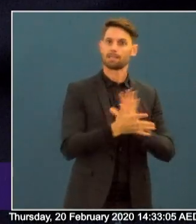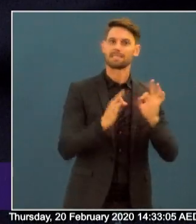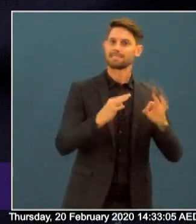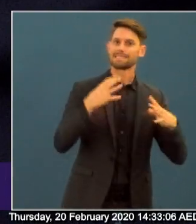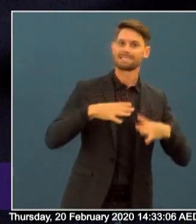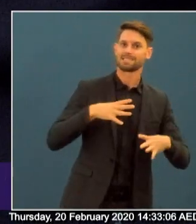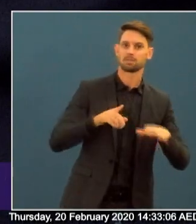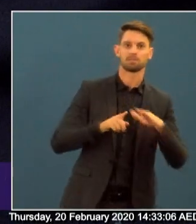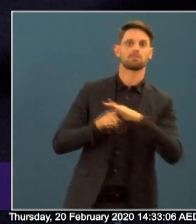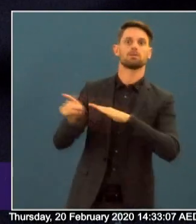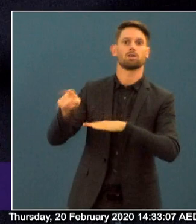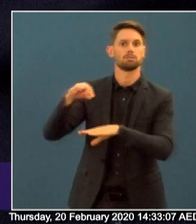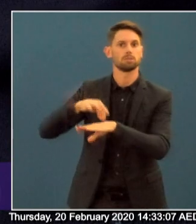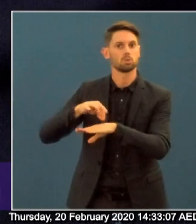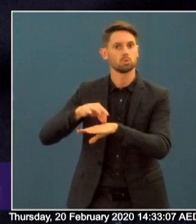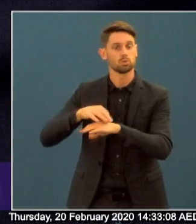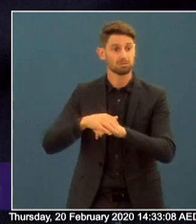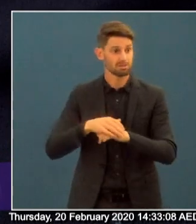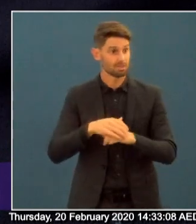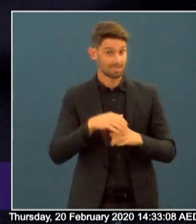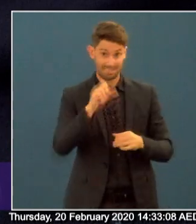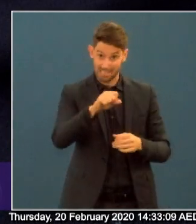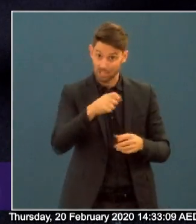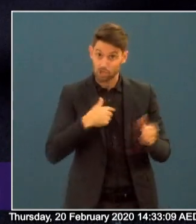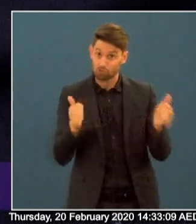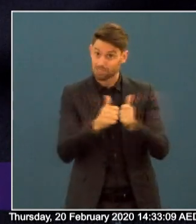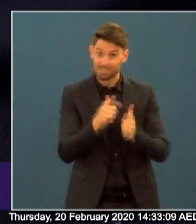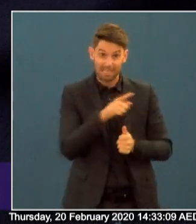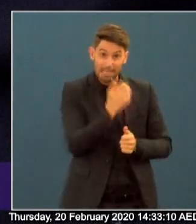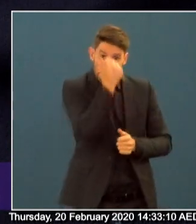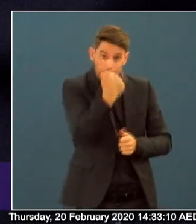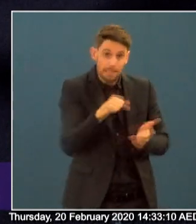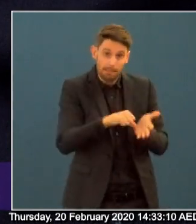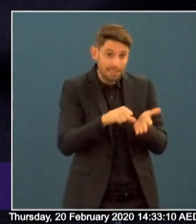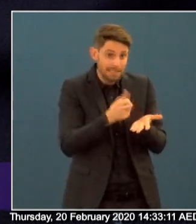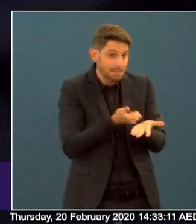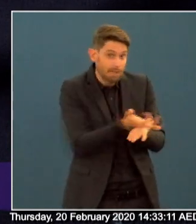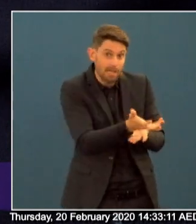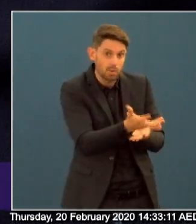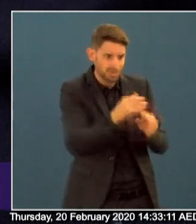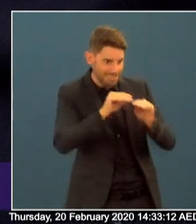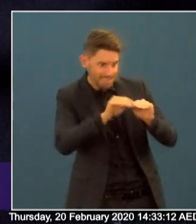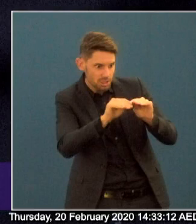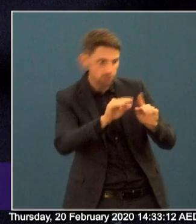And that small investments could potentially have substantial bearing on the $1.15 billion,